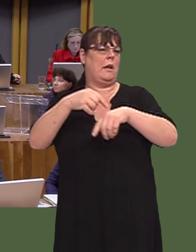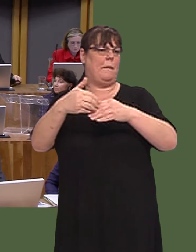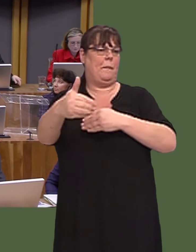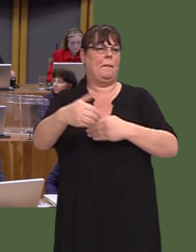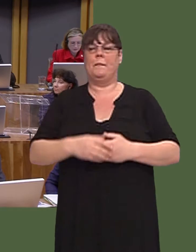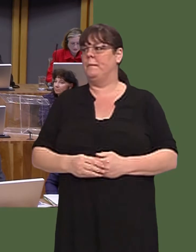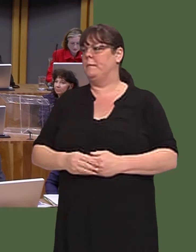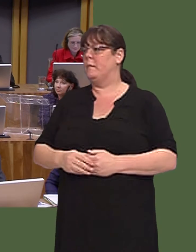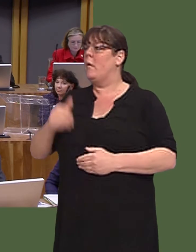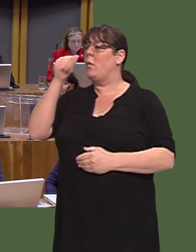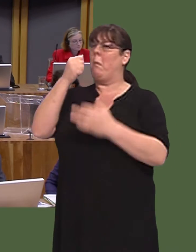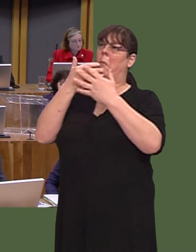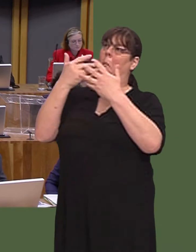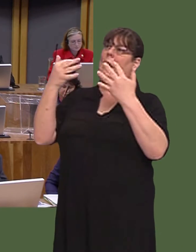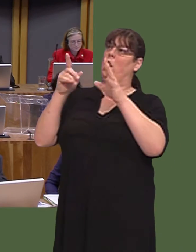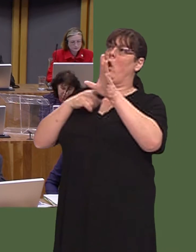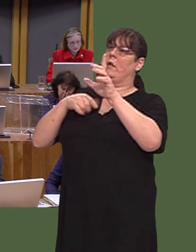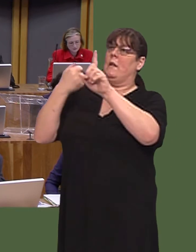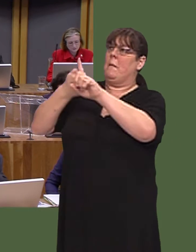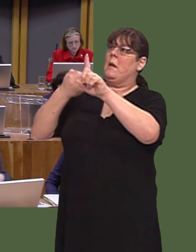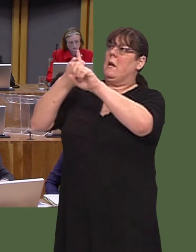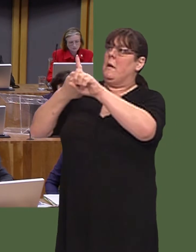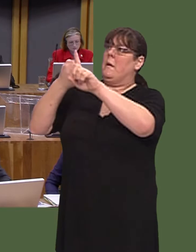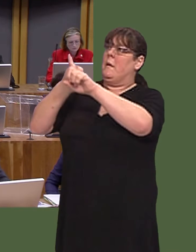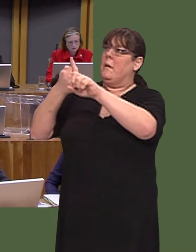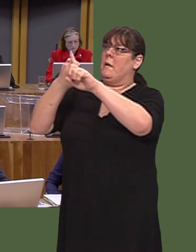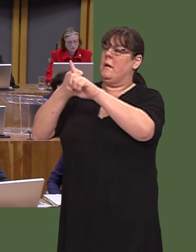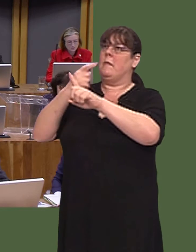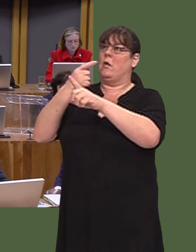and, after many, many years of campaigning, particularly by my predecessor, Brian Gibbons,